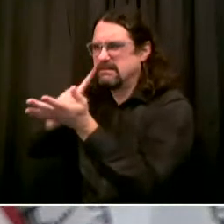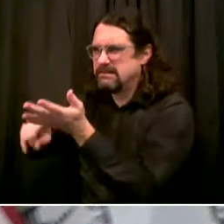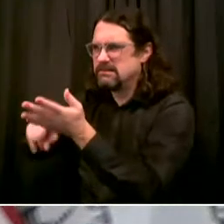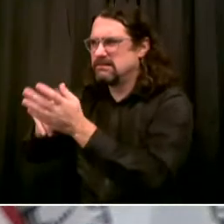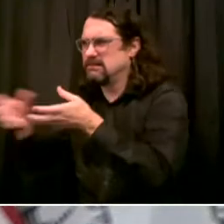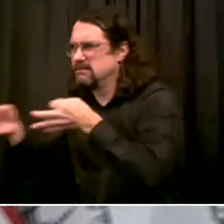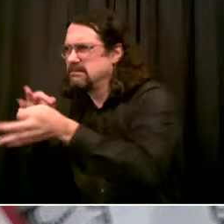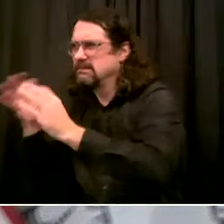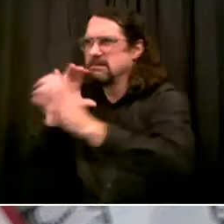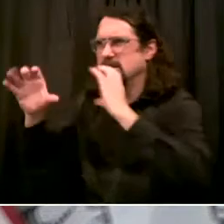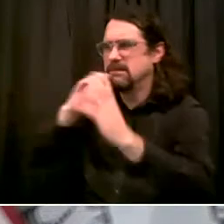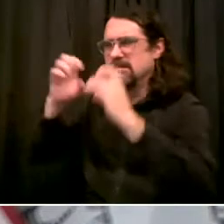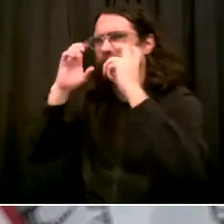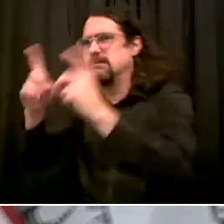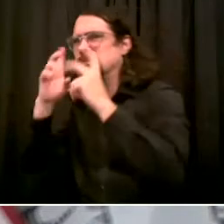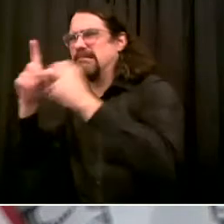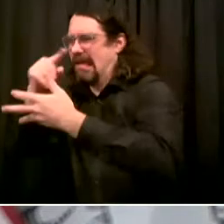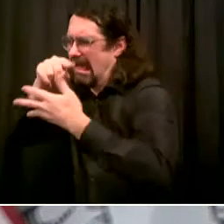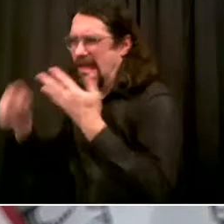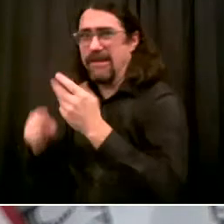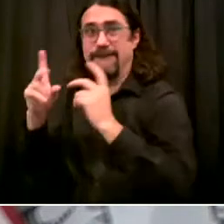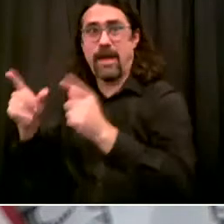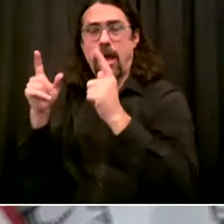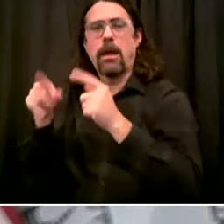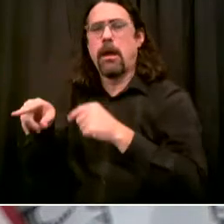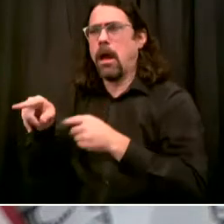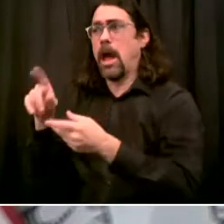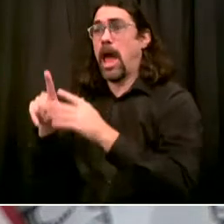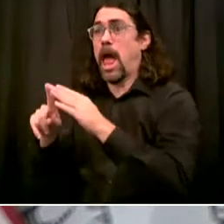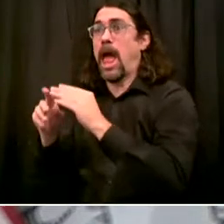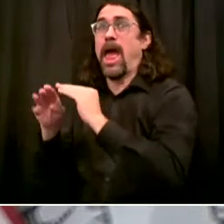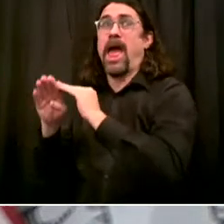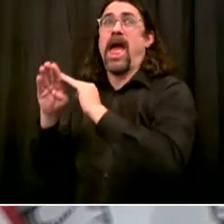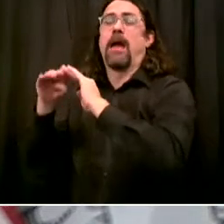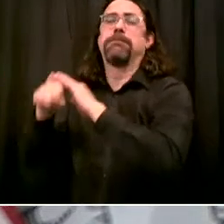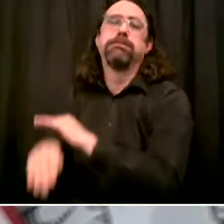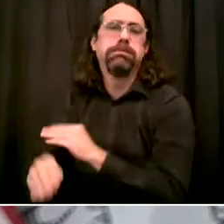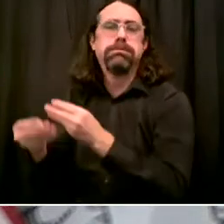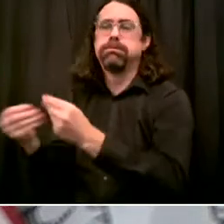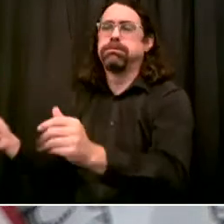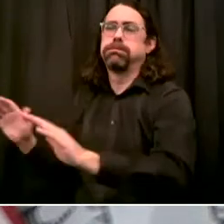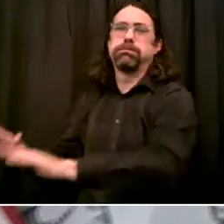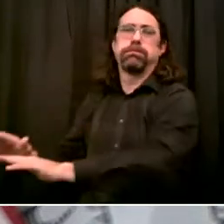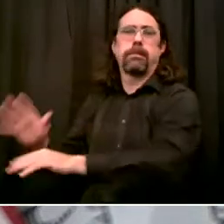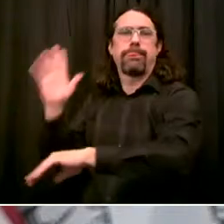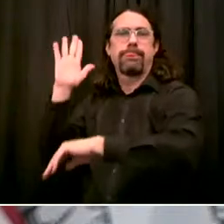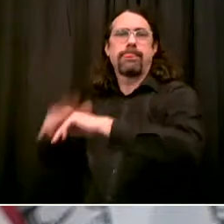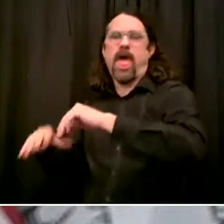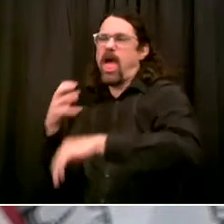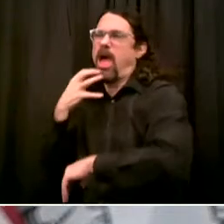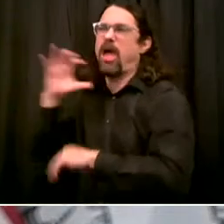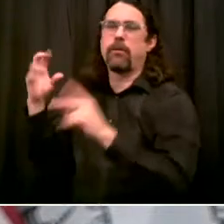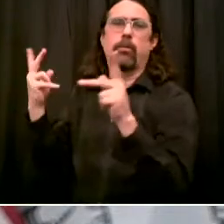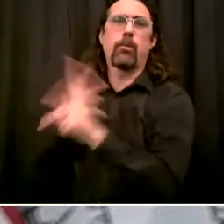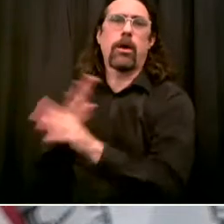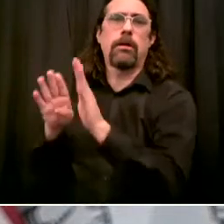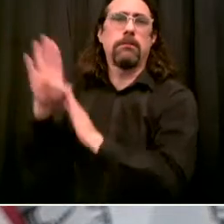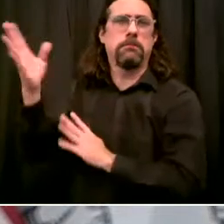INCREASES ATTH WE HAVE SEEN IN PARTS OF BROOKLYN.